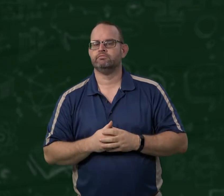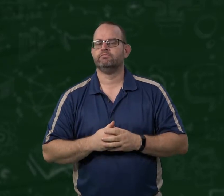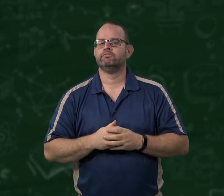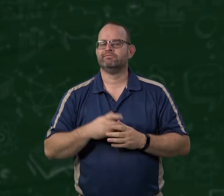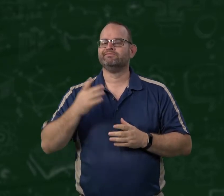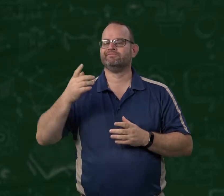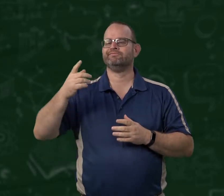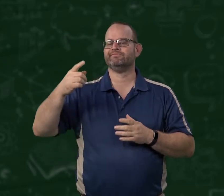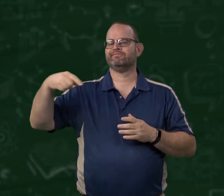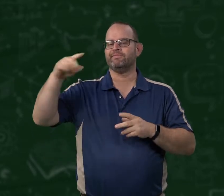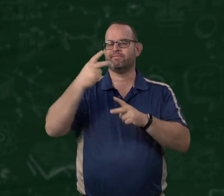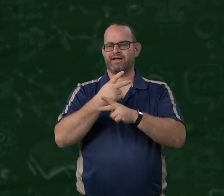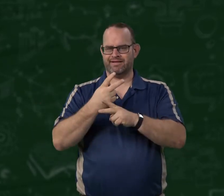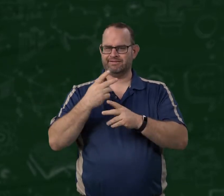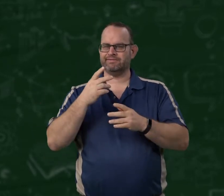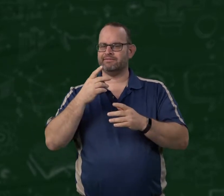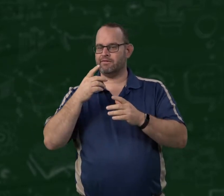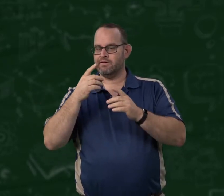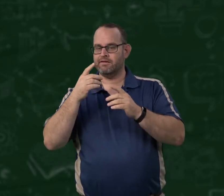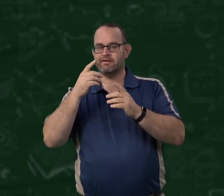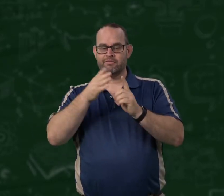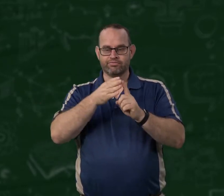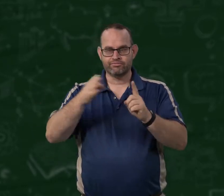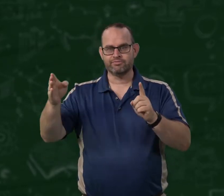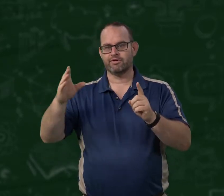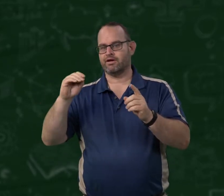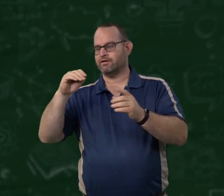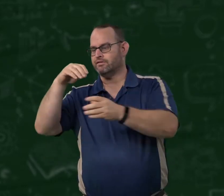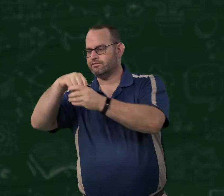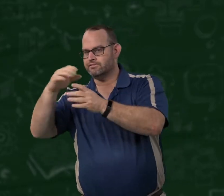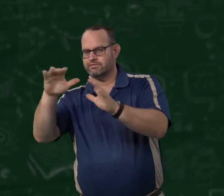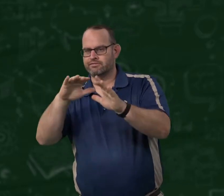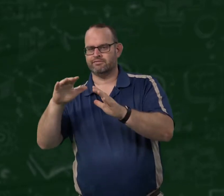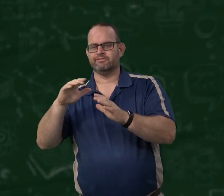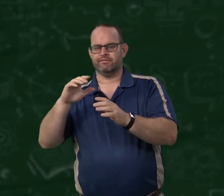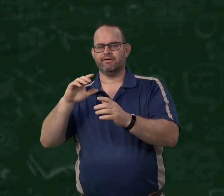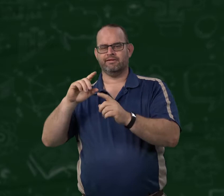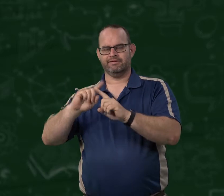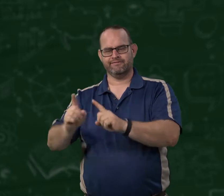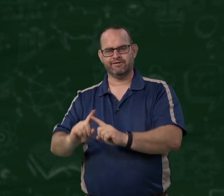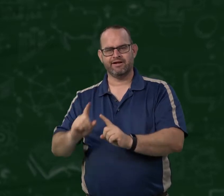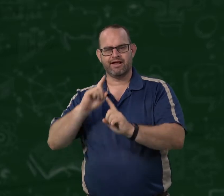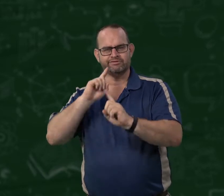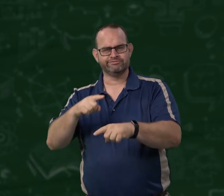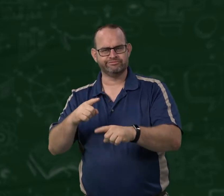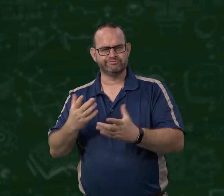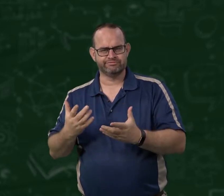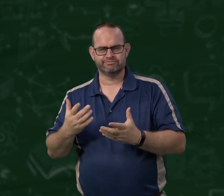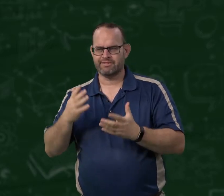Mathematicians have discovered that if you solve the equation from left to right, you will get a different answer than if you solve it following a specific order.